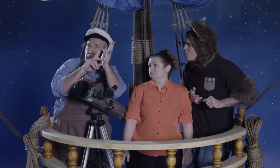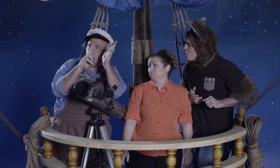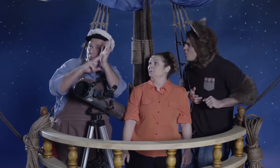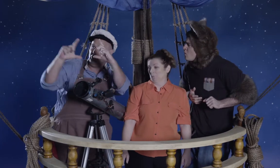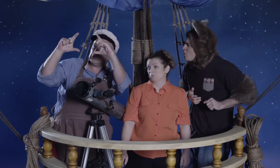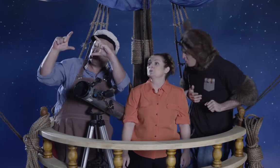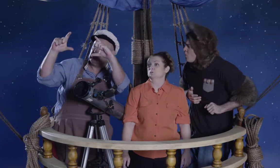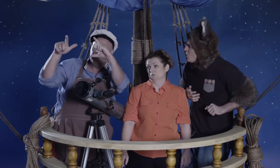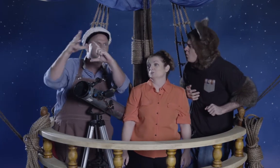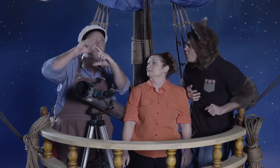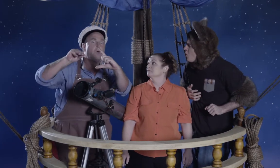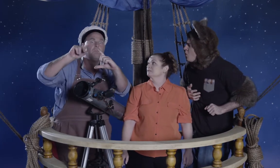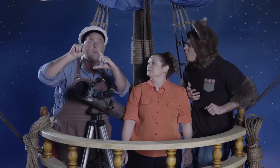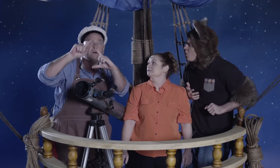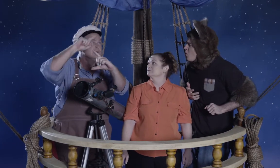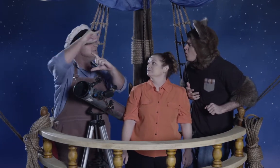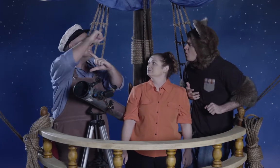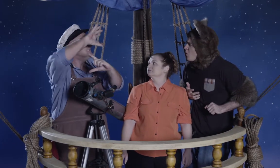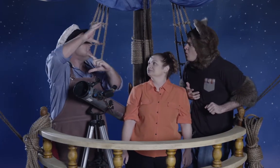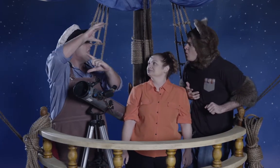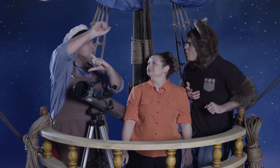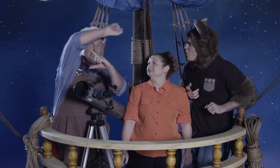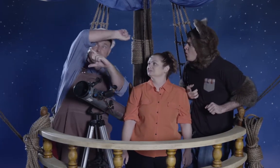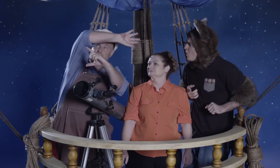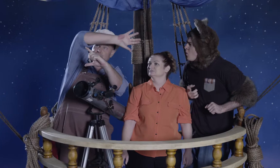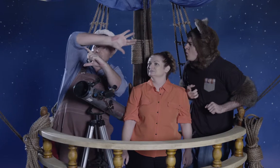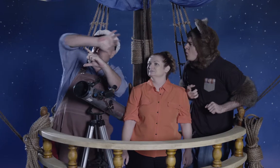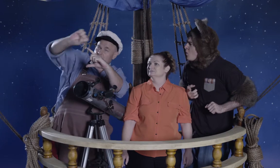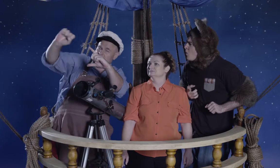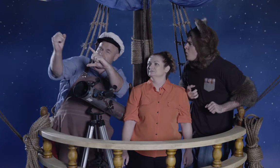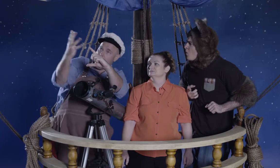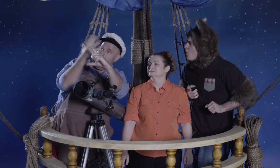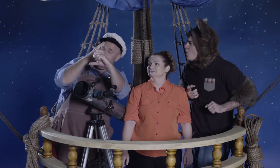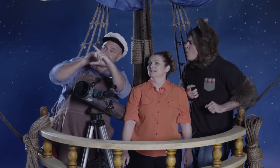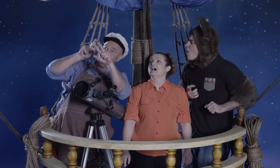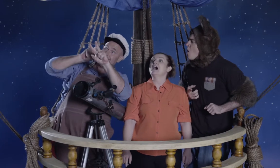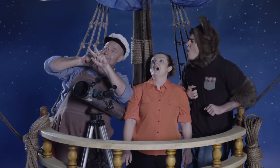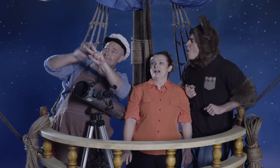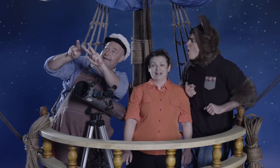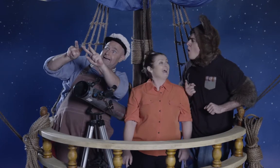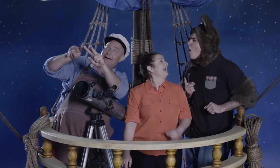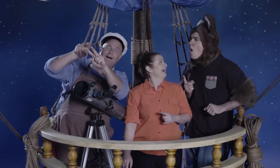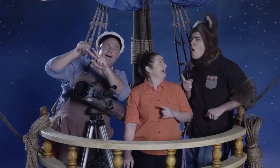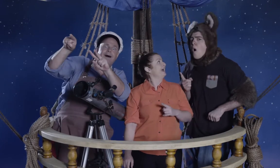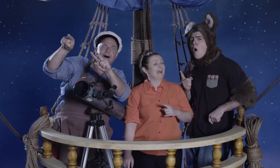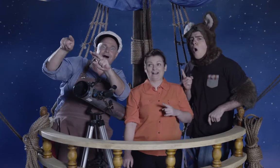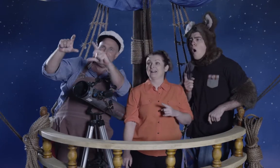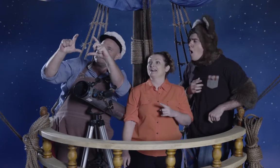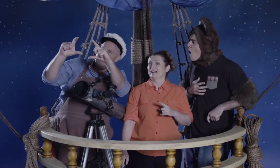And the reason we can see the moon is actually because the sun is shining on it and we can see the reflection of that light.